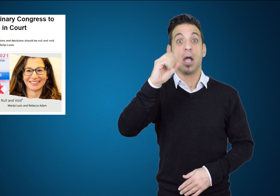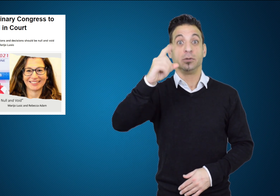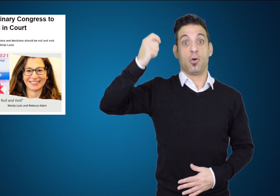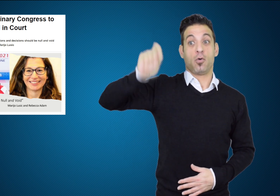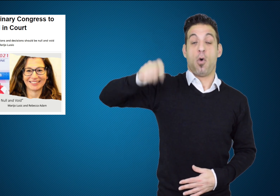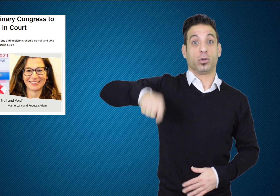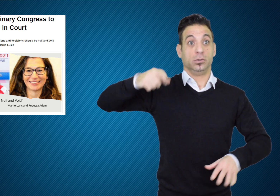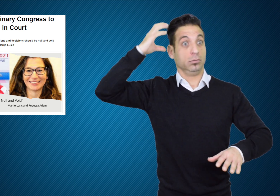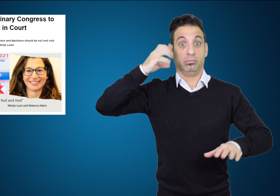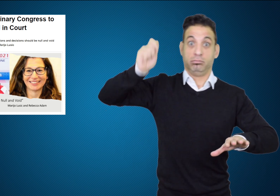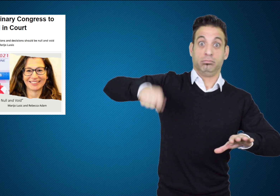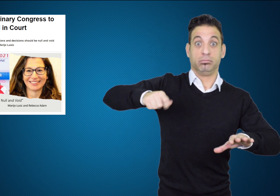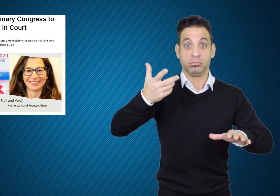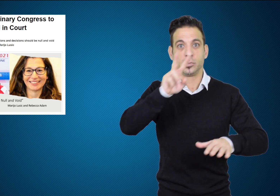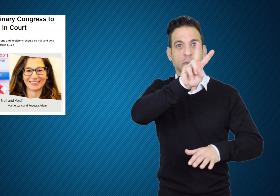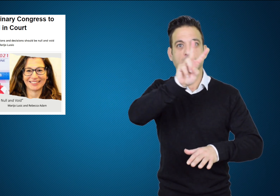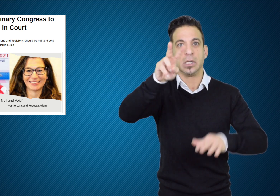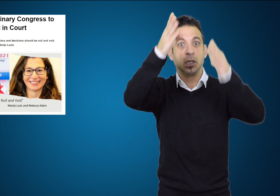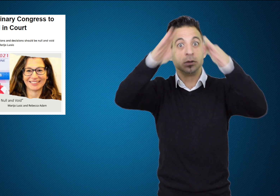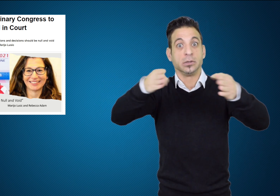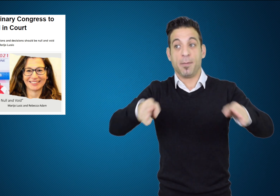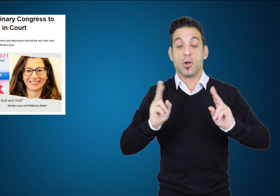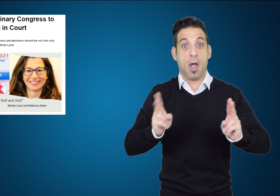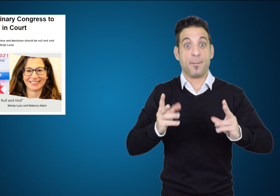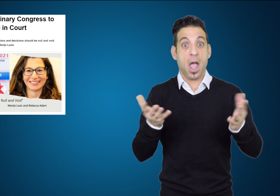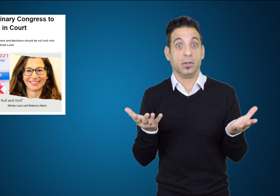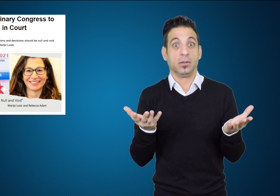the ICSD board suspended Rebrov, ICSD's chief executive officer